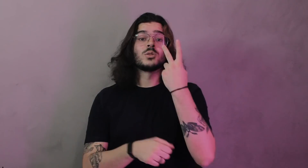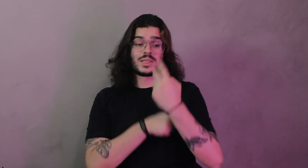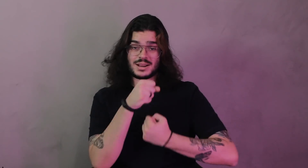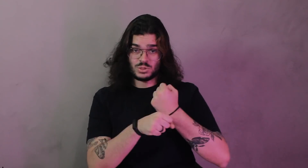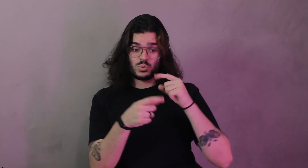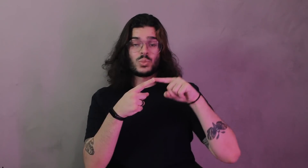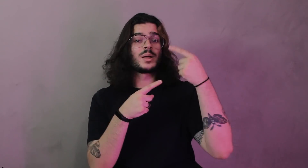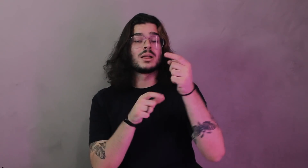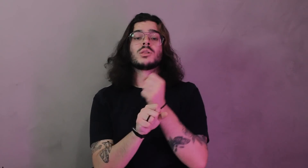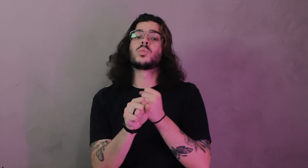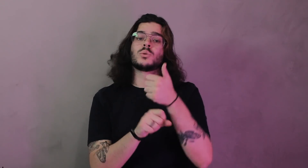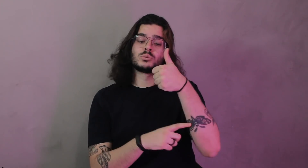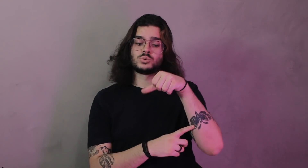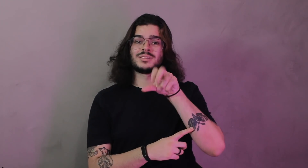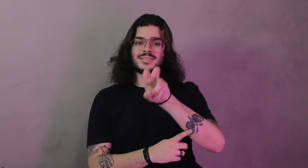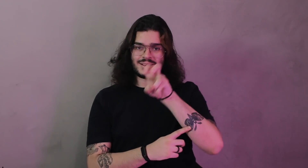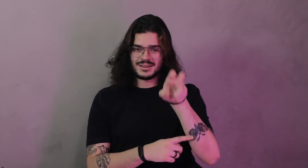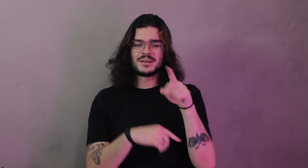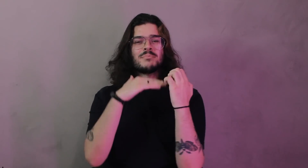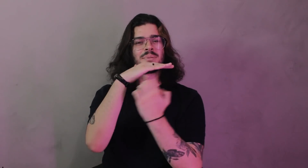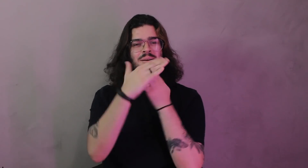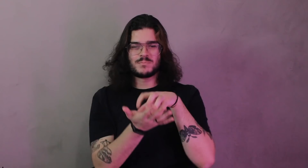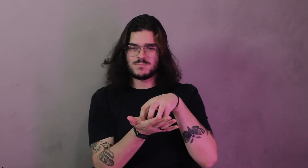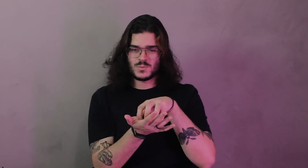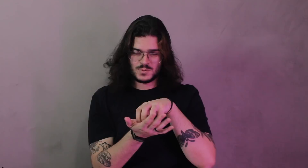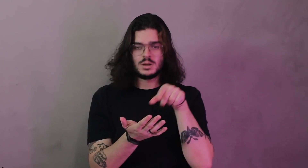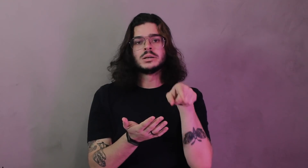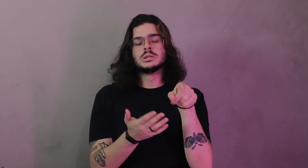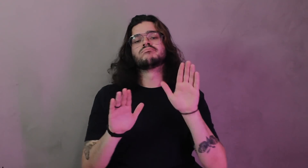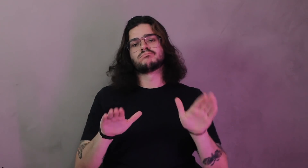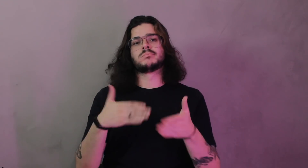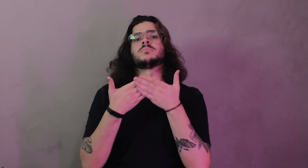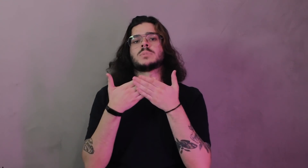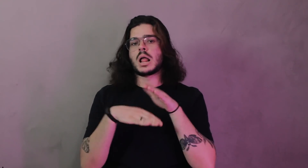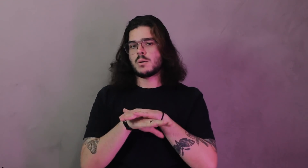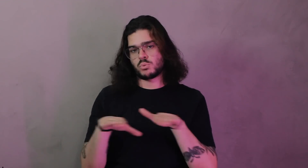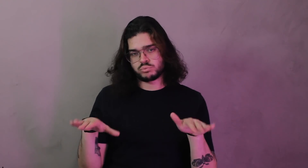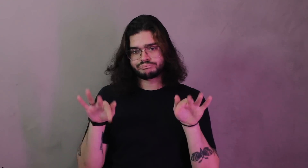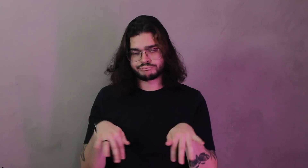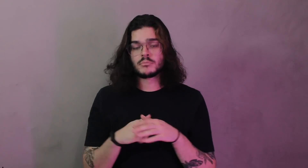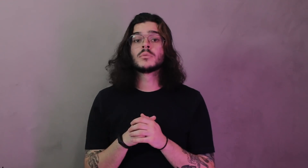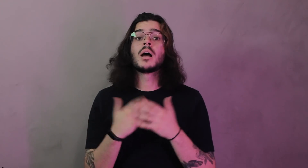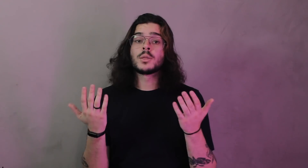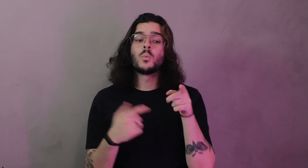Two years later, in 1955, Opekta left,